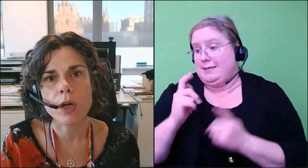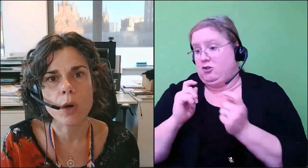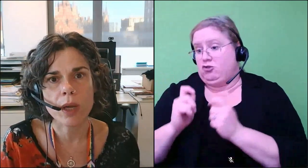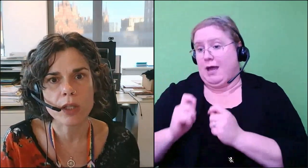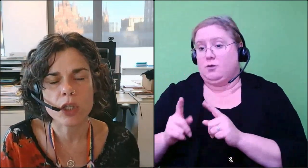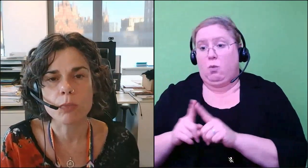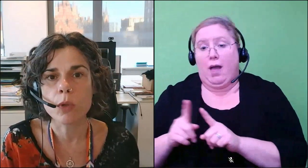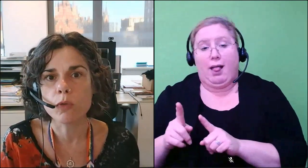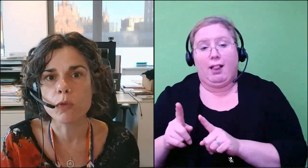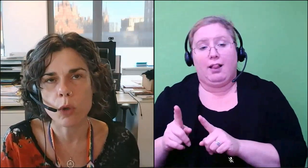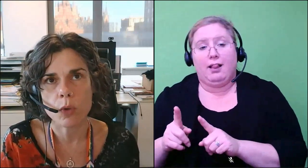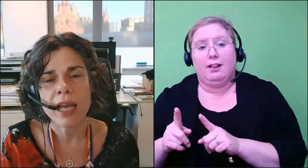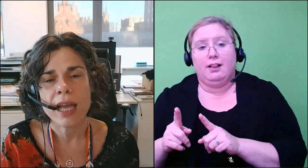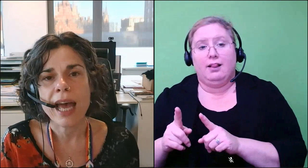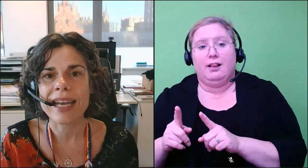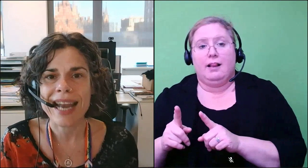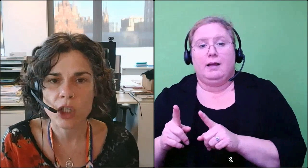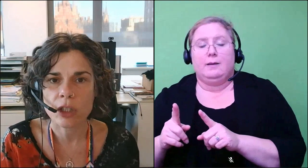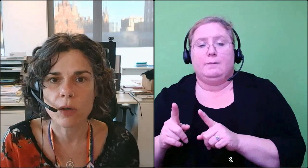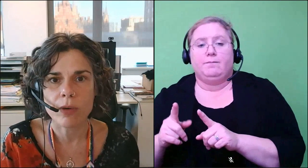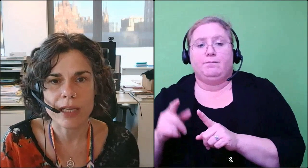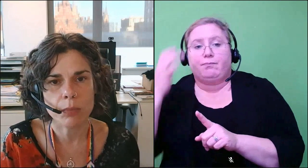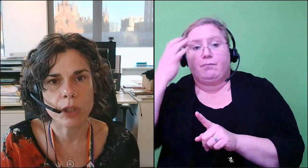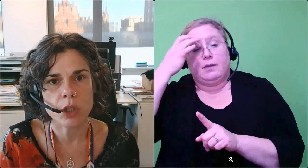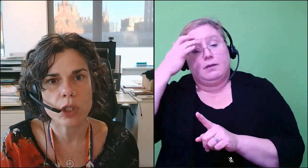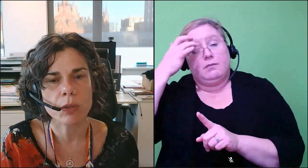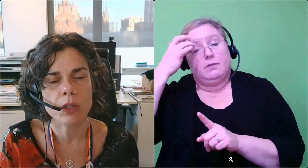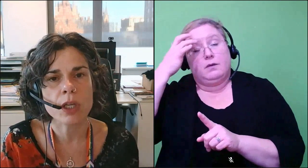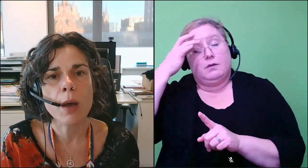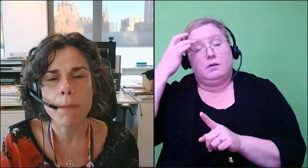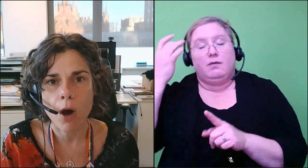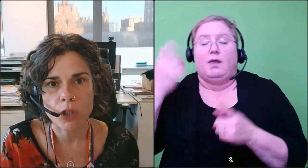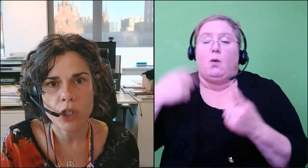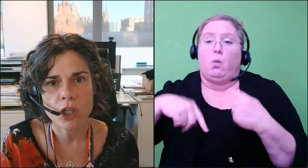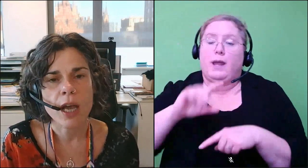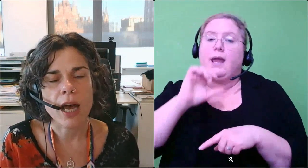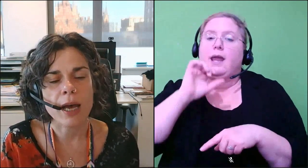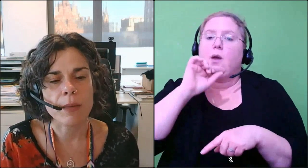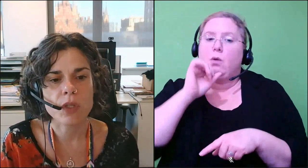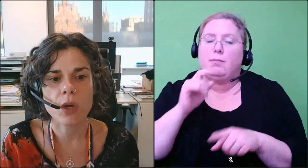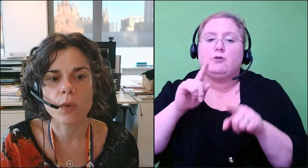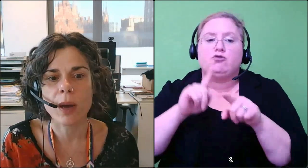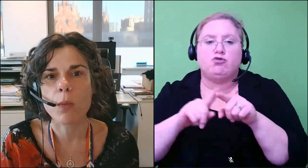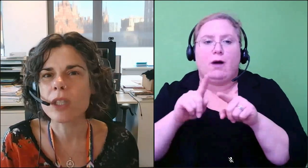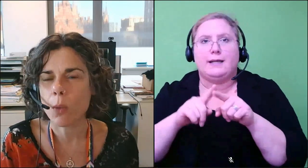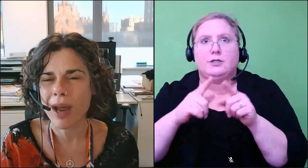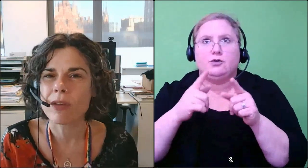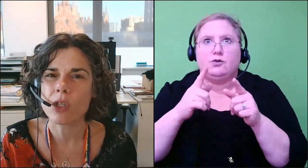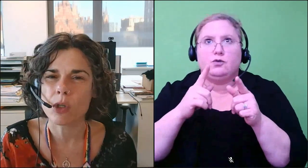going to move towards a national reasonable adjustment -- so that we don't have issues